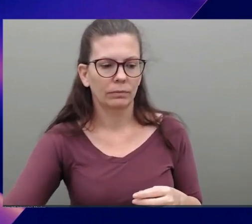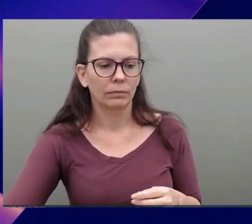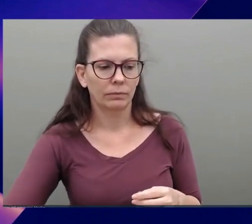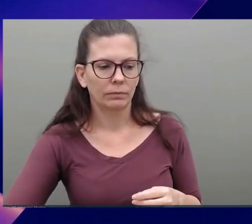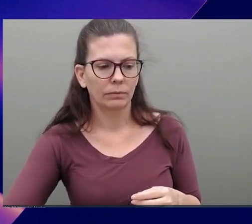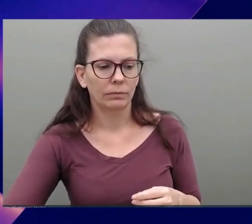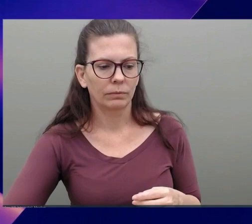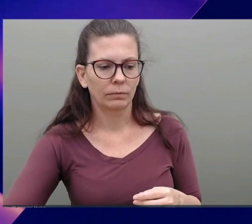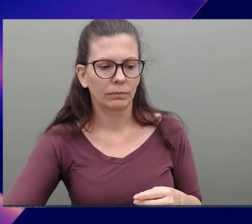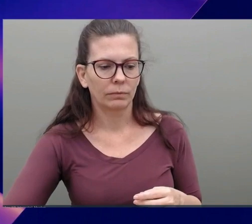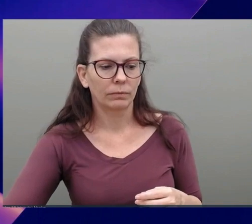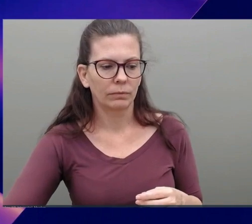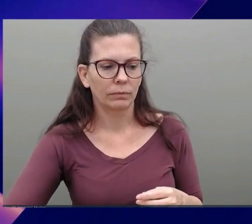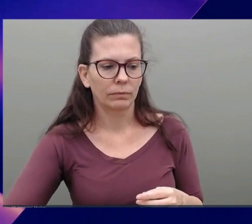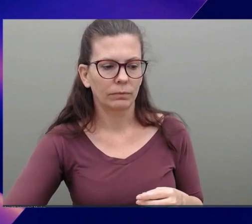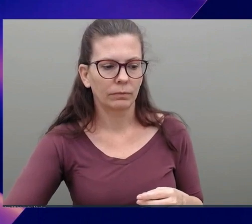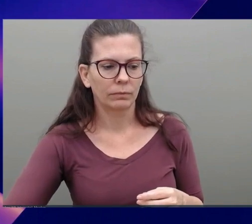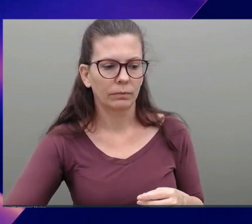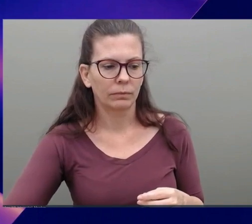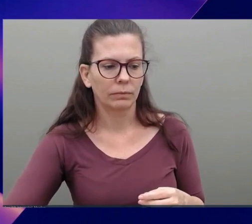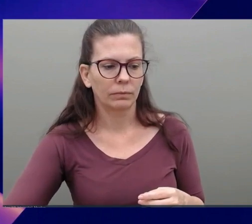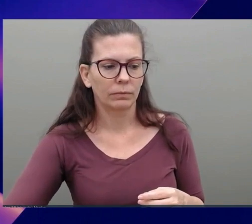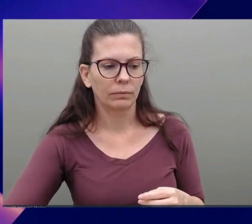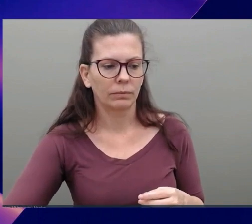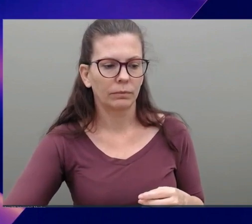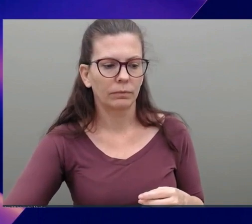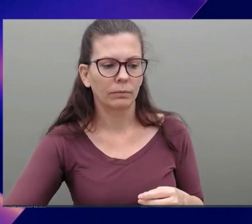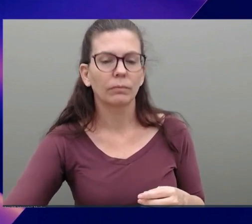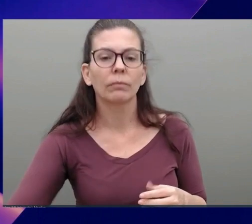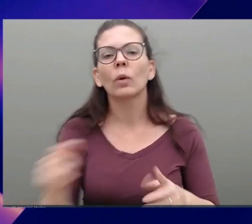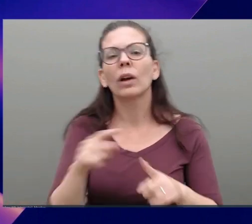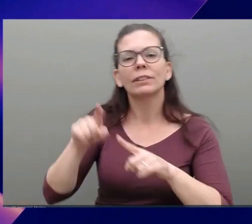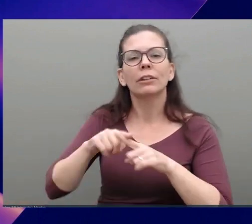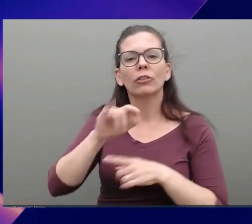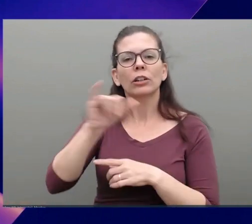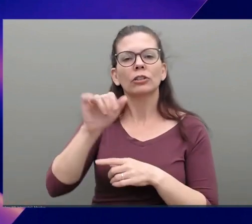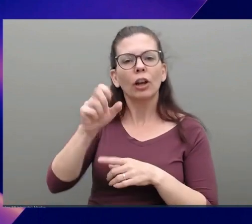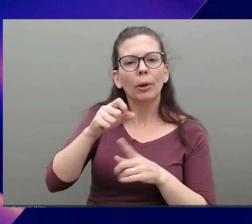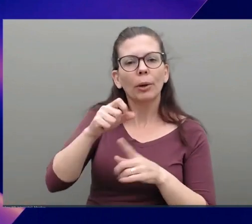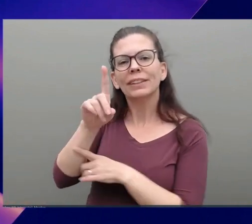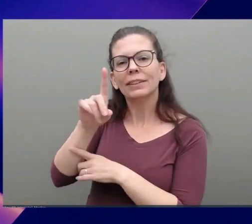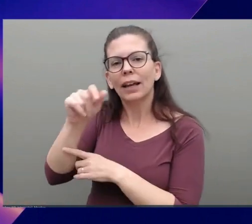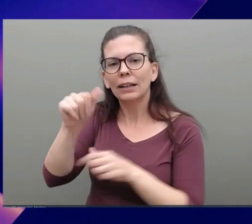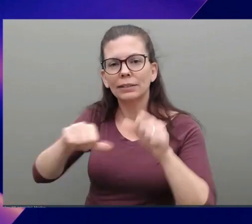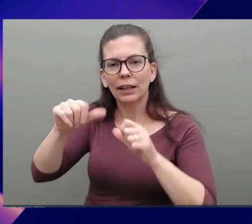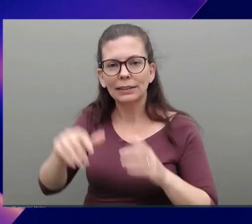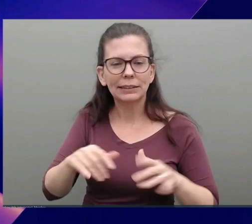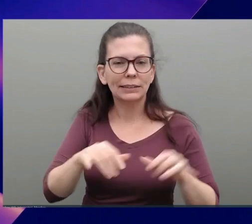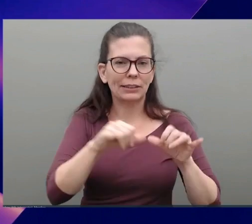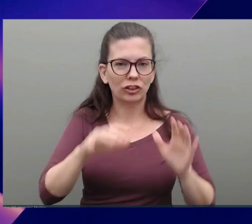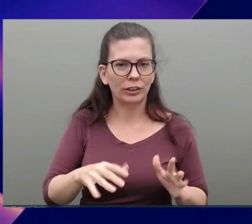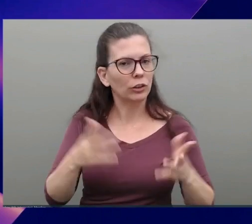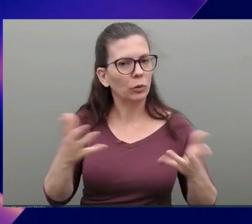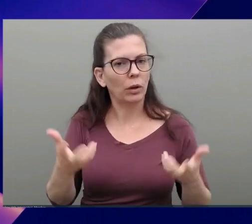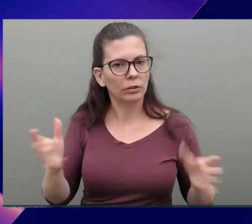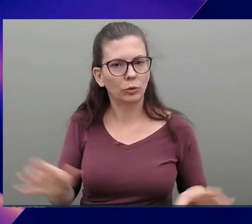catering to different jobs, that data scientists or machine learning engineers, they want to do. Engineering- [Dani] So like, feature engineering-